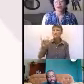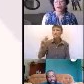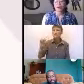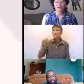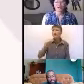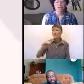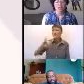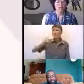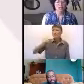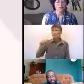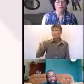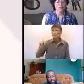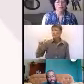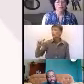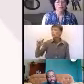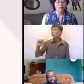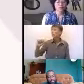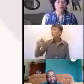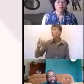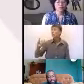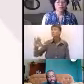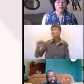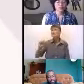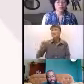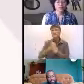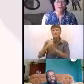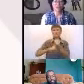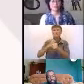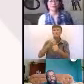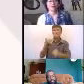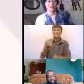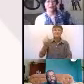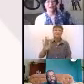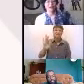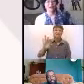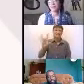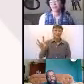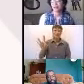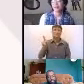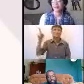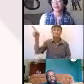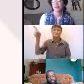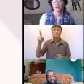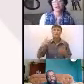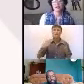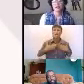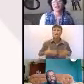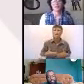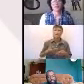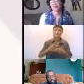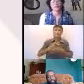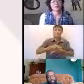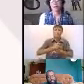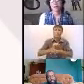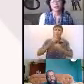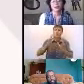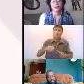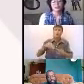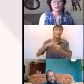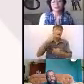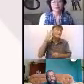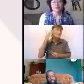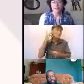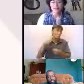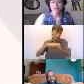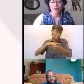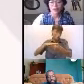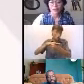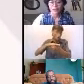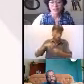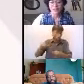They are healthcare professionals from the Bay Area in California, and determined that